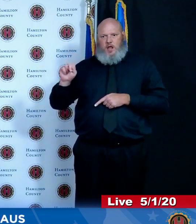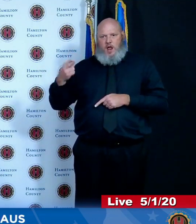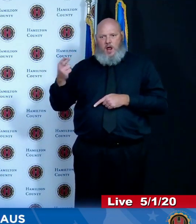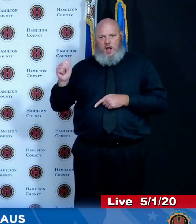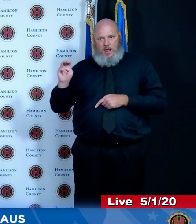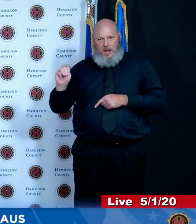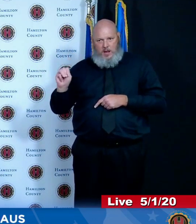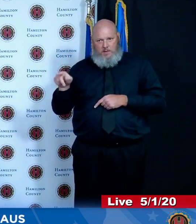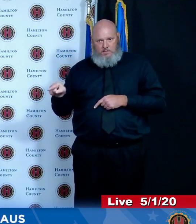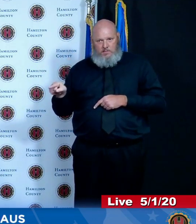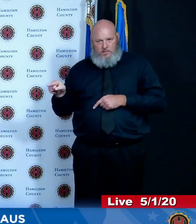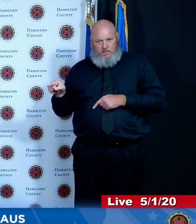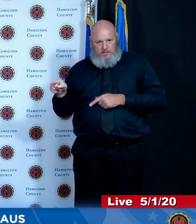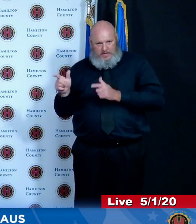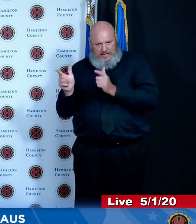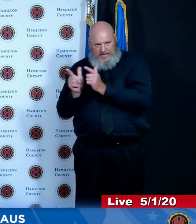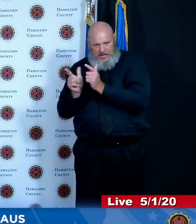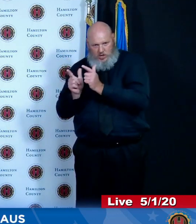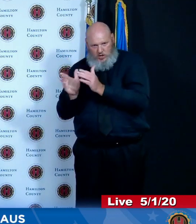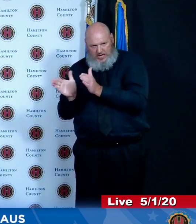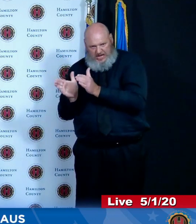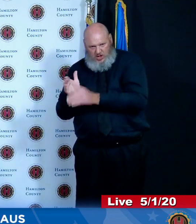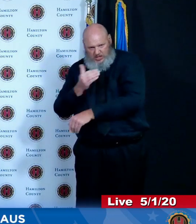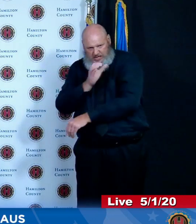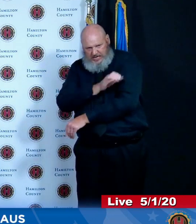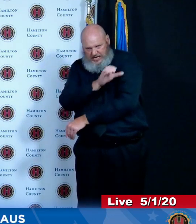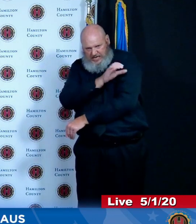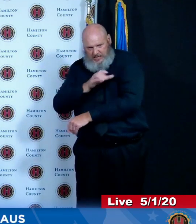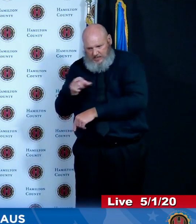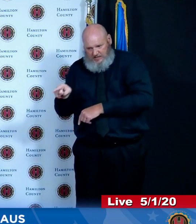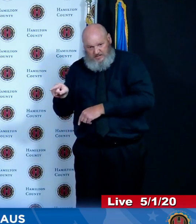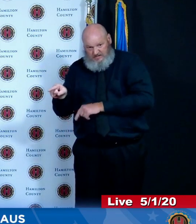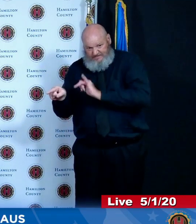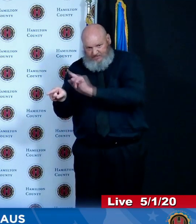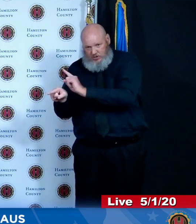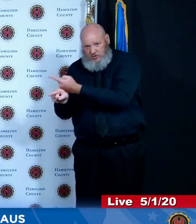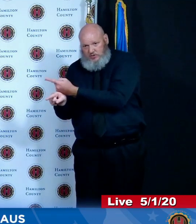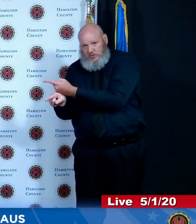the county so more to come on that I know that there has not been a site